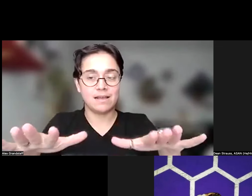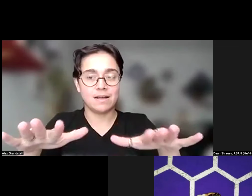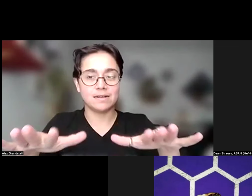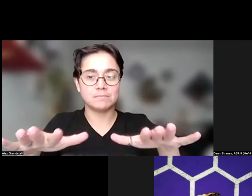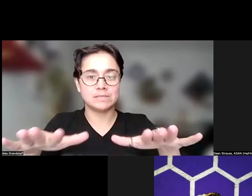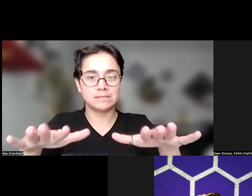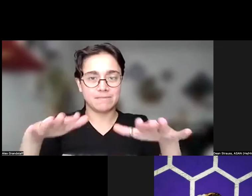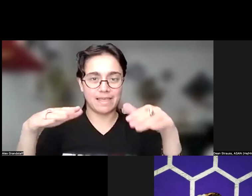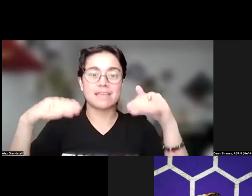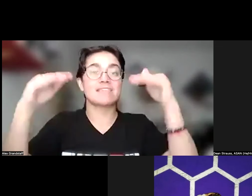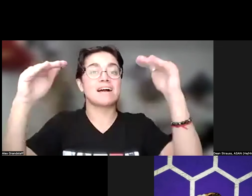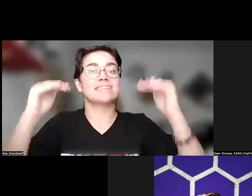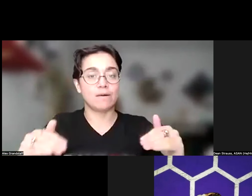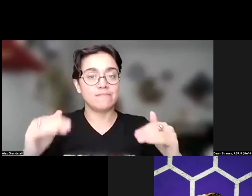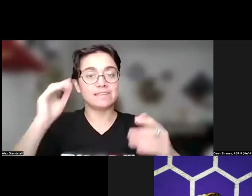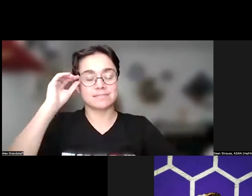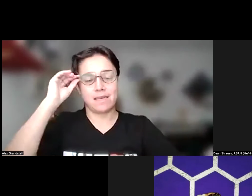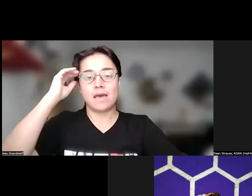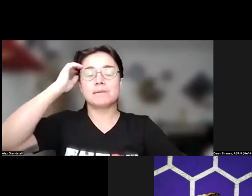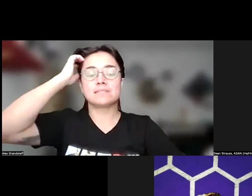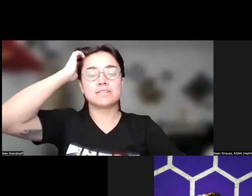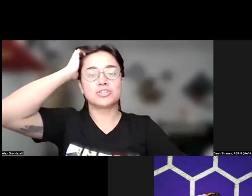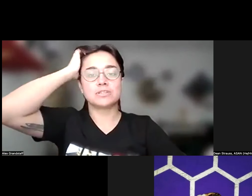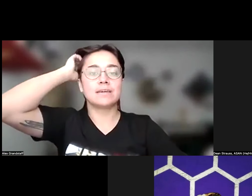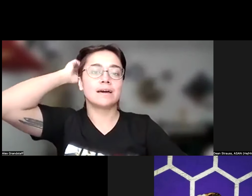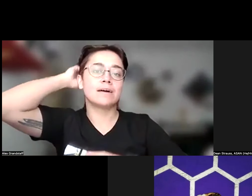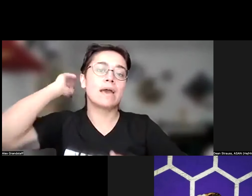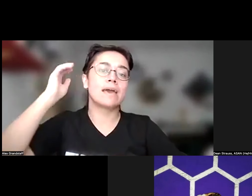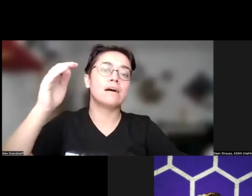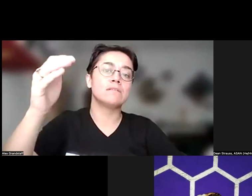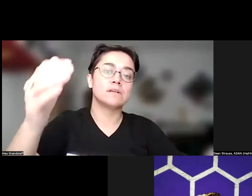It is a form of civil disobedience that is sort of hidden.